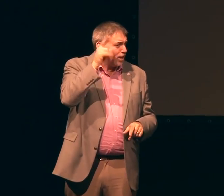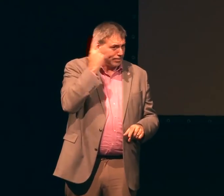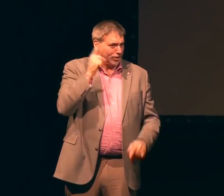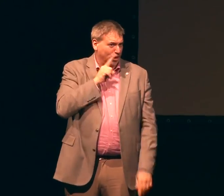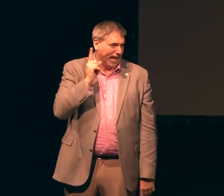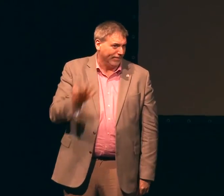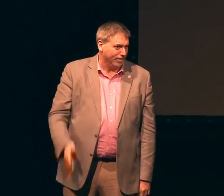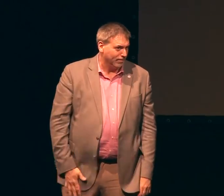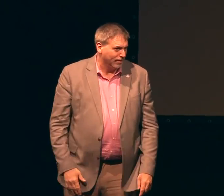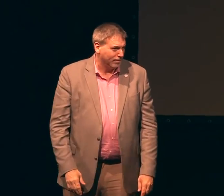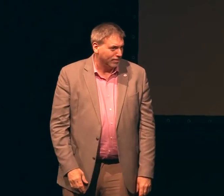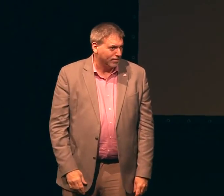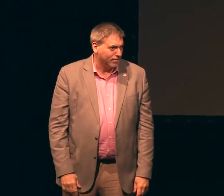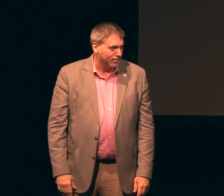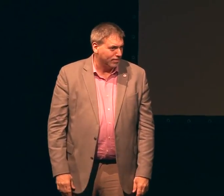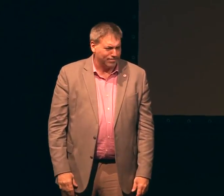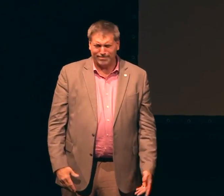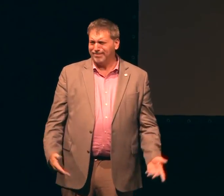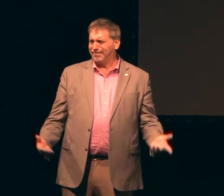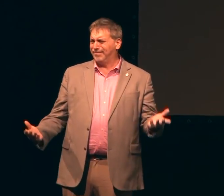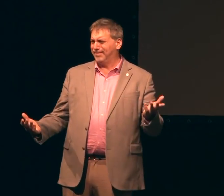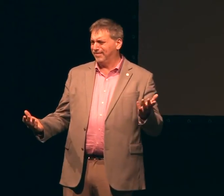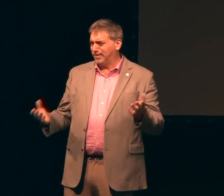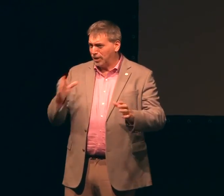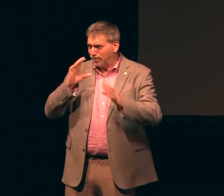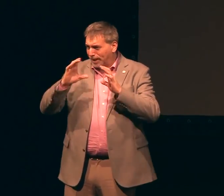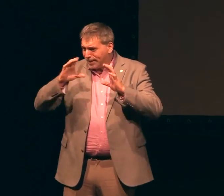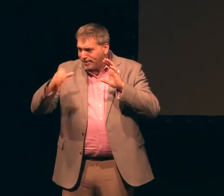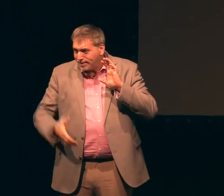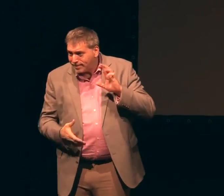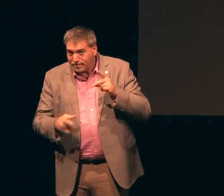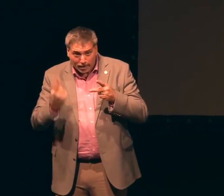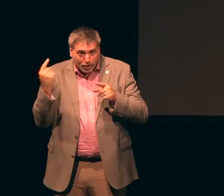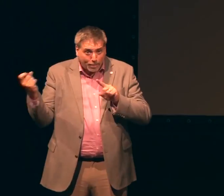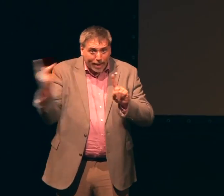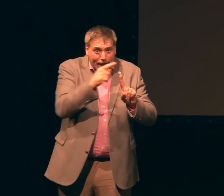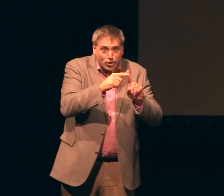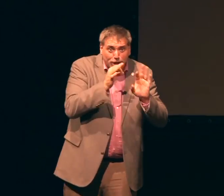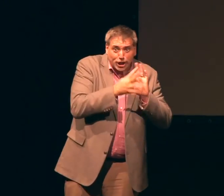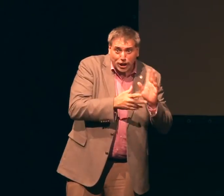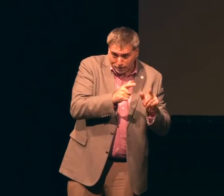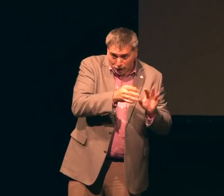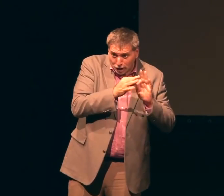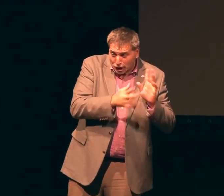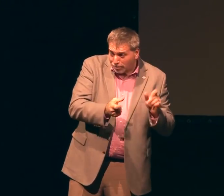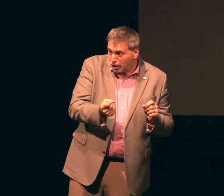taken away from their Deaf parents because they're Deaf. Because there is no